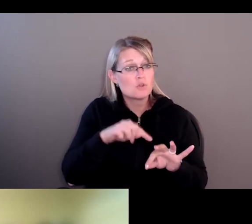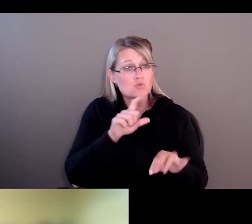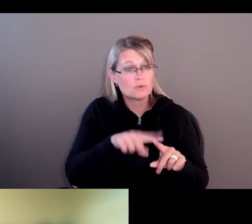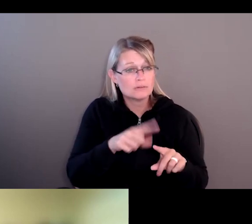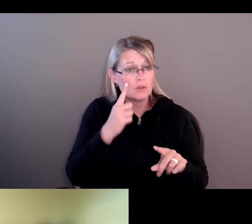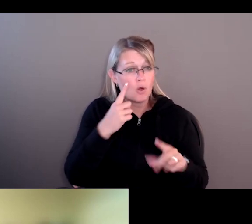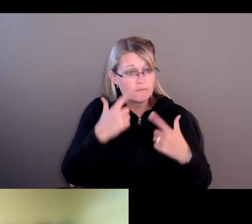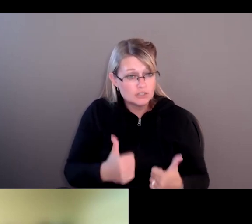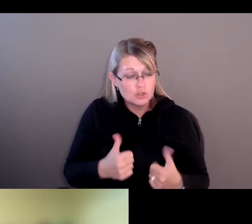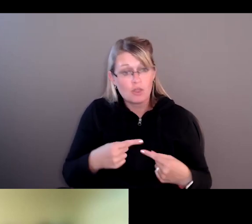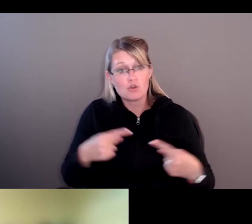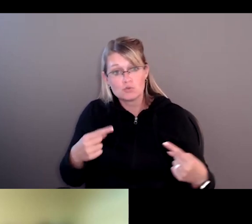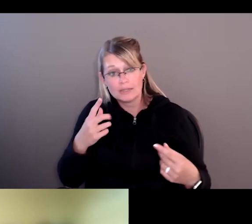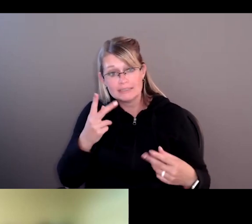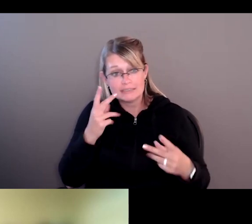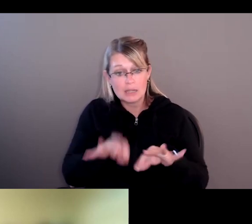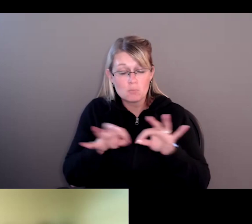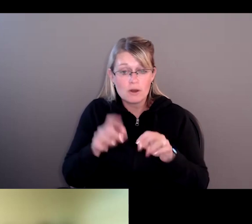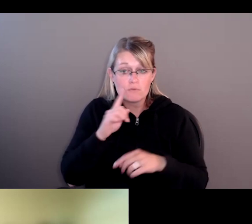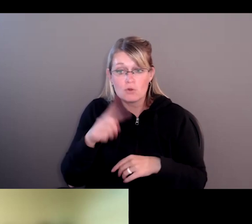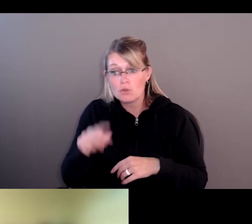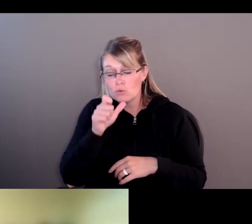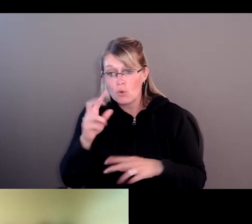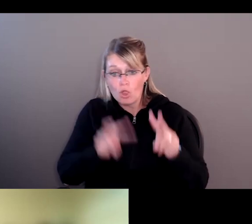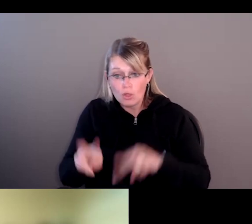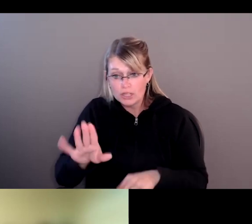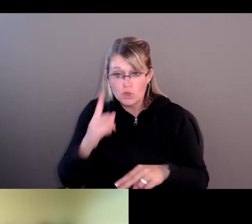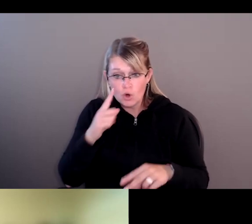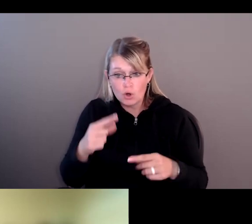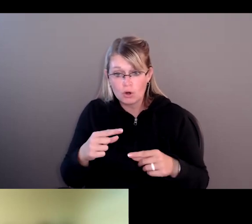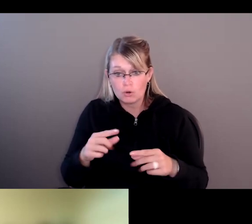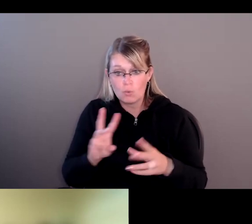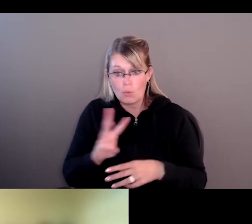contrast is important for people looking at your website on their cell phone outside in